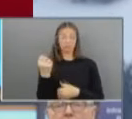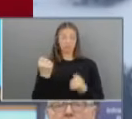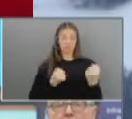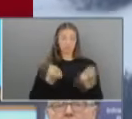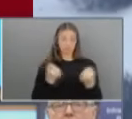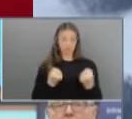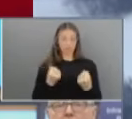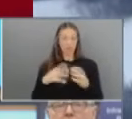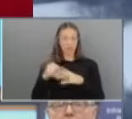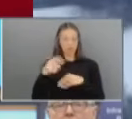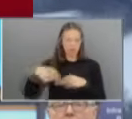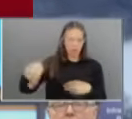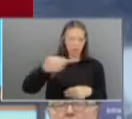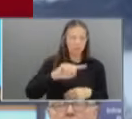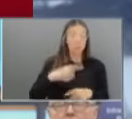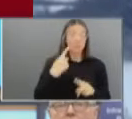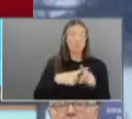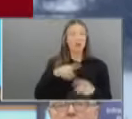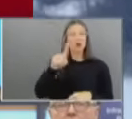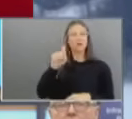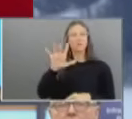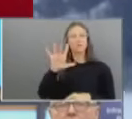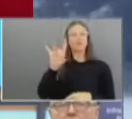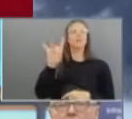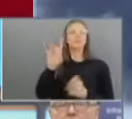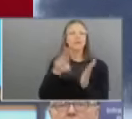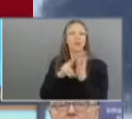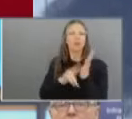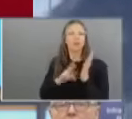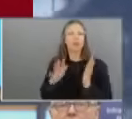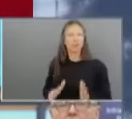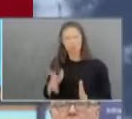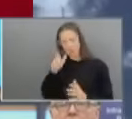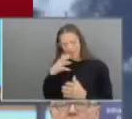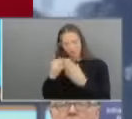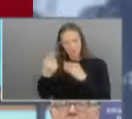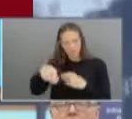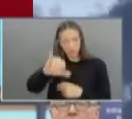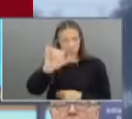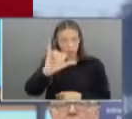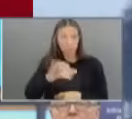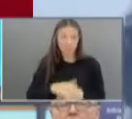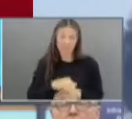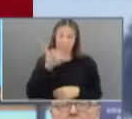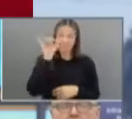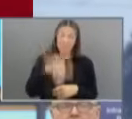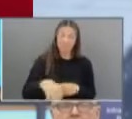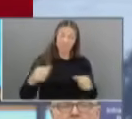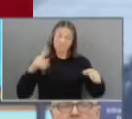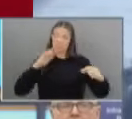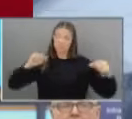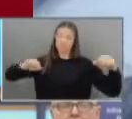WE HAVE 1100 KENTUCKY TRANSPORTATION TRUCKS ON THE ROAD, WITH ADDITIONAL 358 CONTRACTORS THAT ARE OUT THERE.